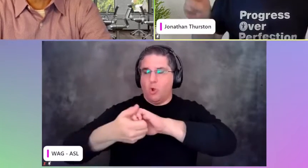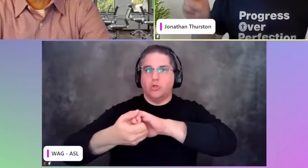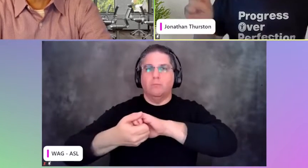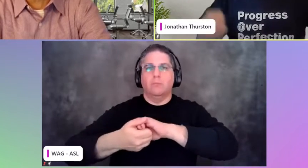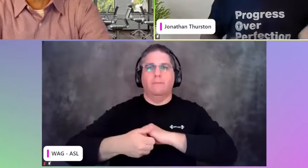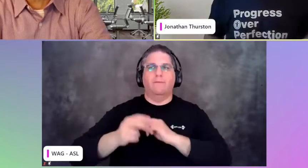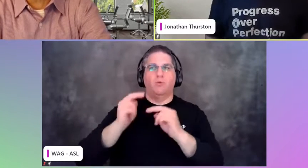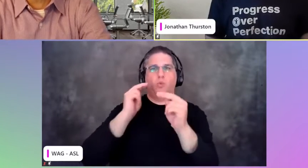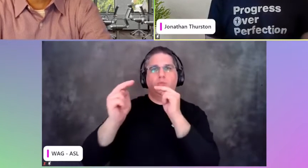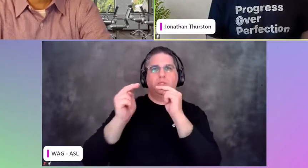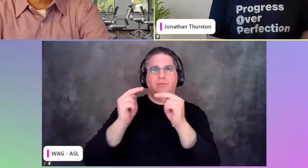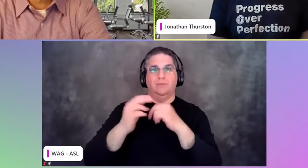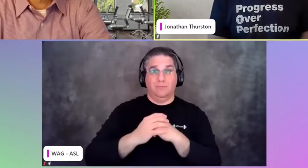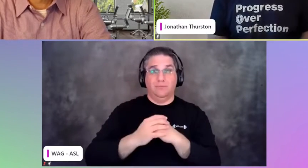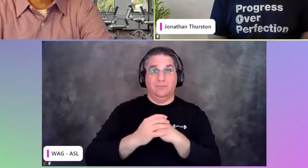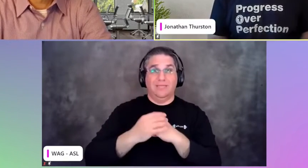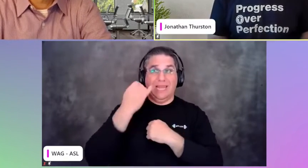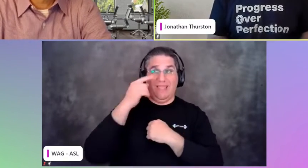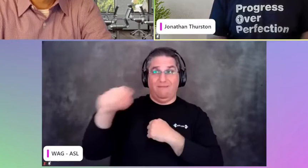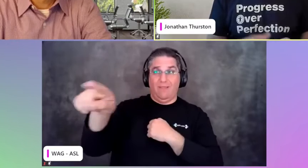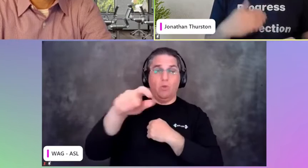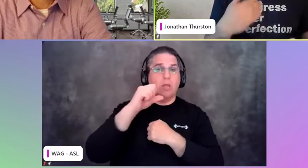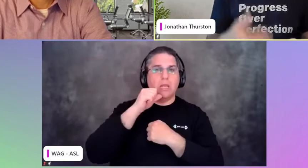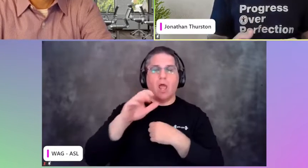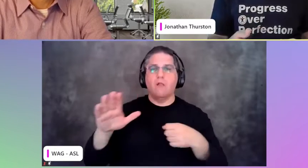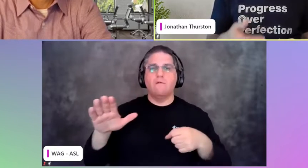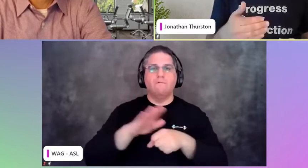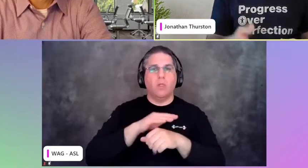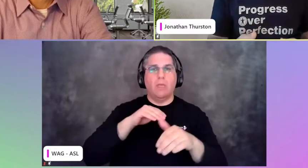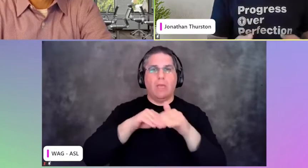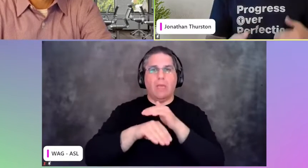. So sometimes you do have to make a negotiation with the business and the procurement process, so if a company is